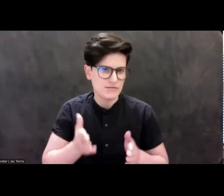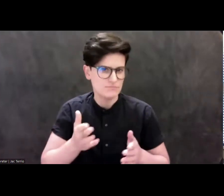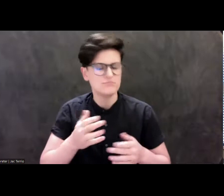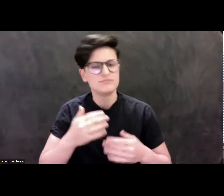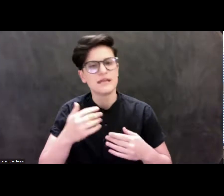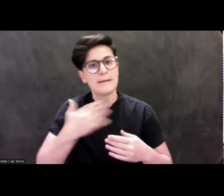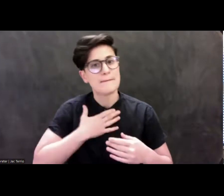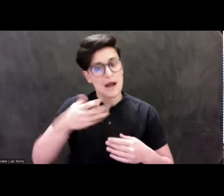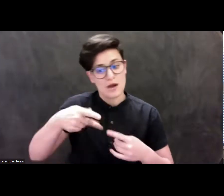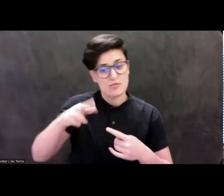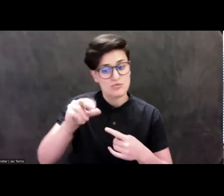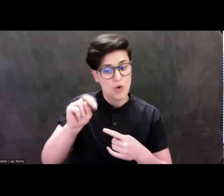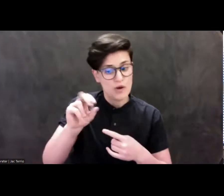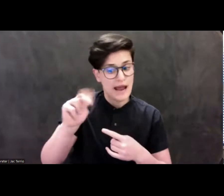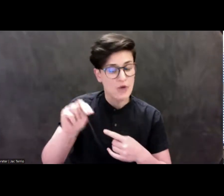I am a black male.